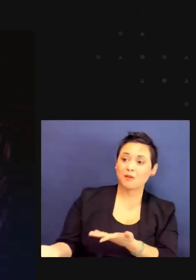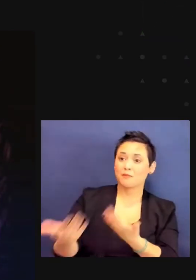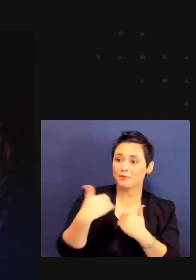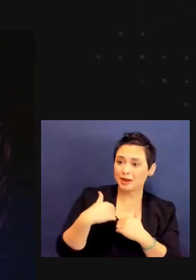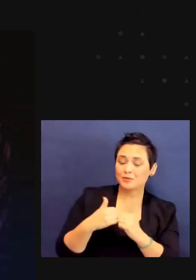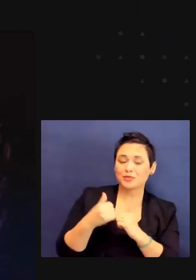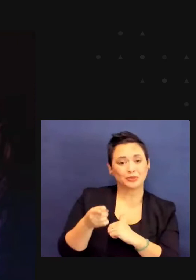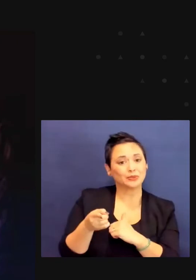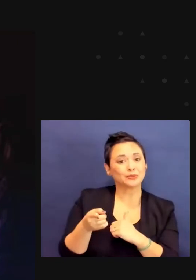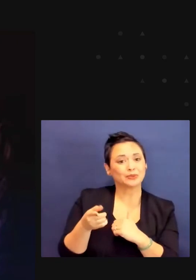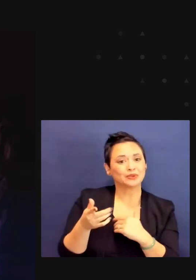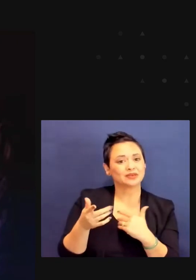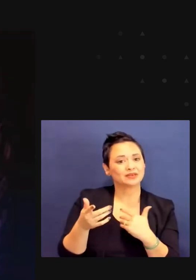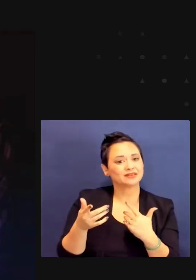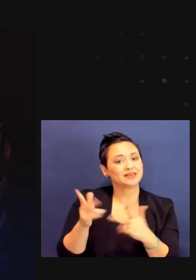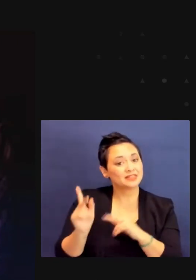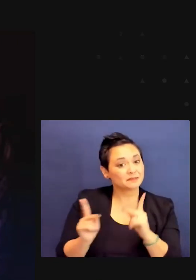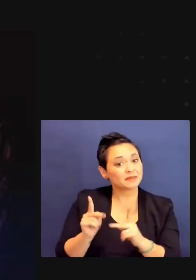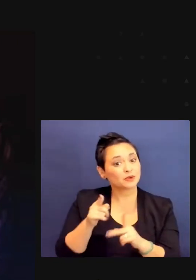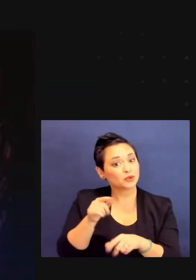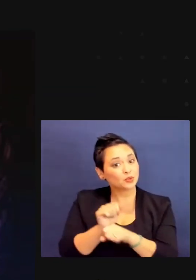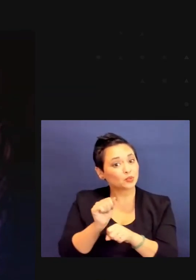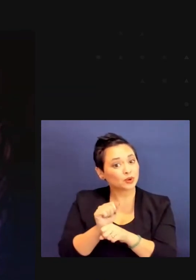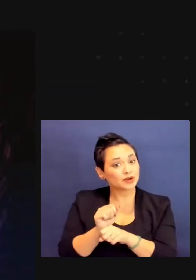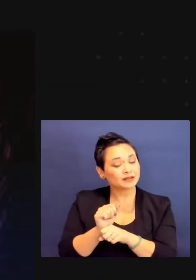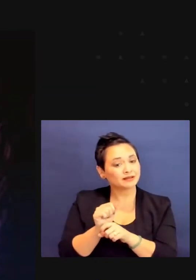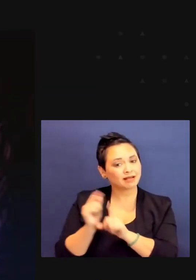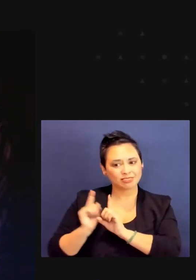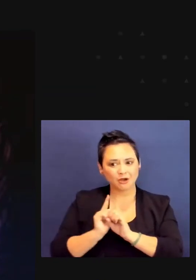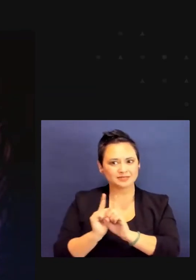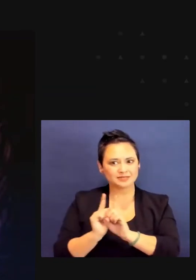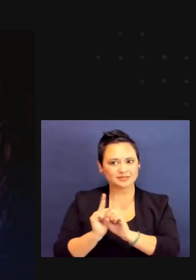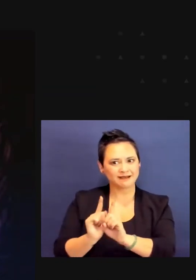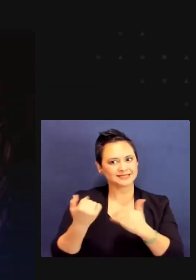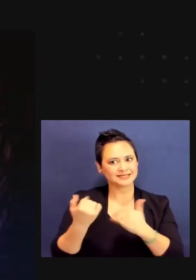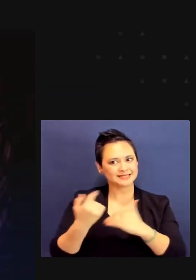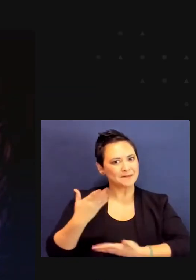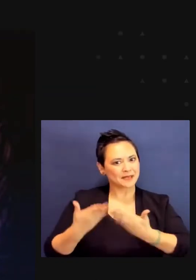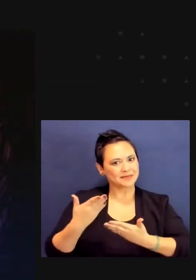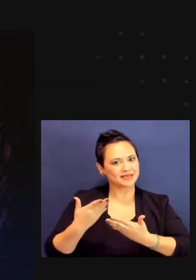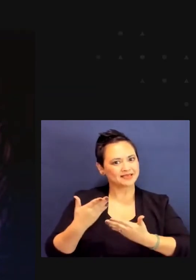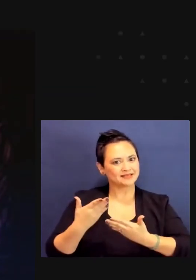might be your best mentors or your peers or your support network or your boss in the future.